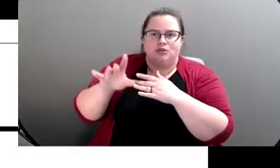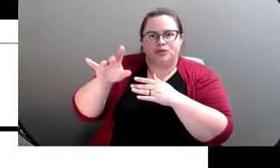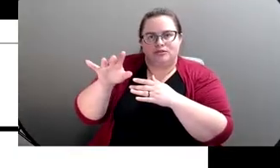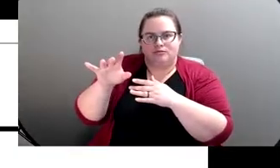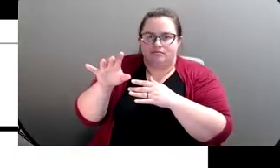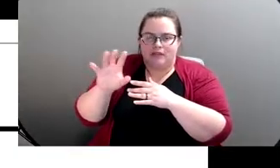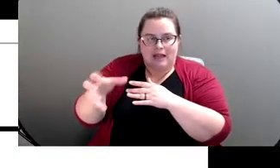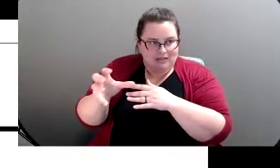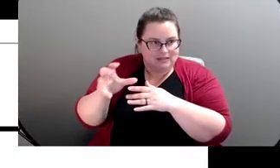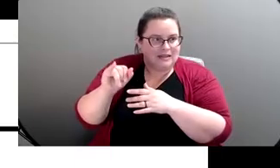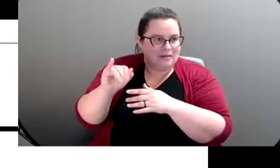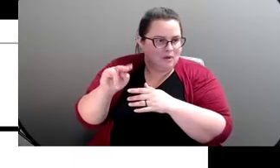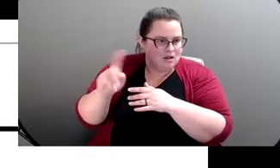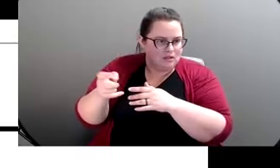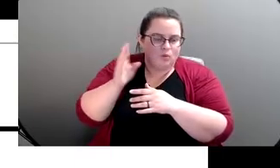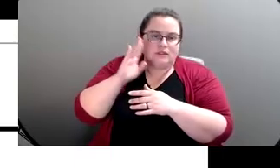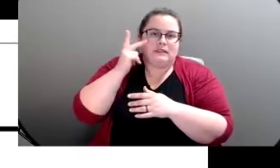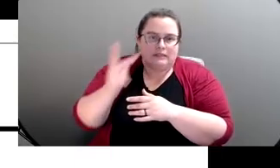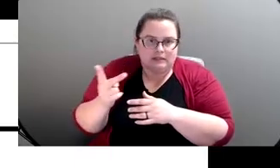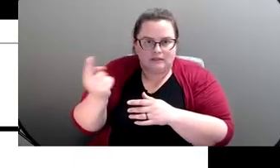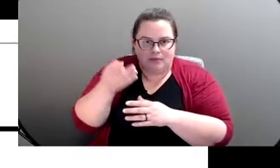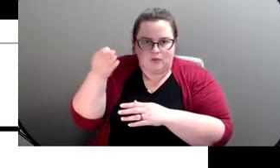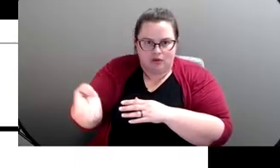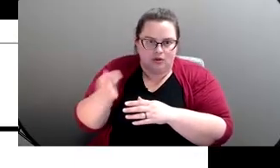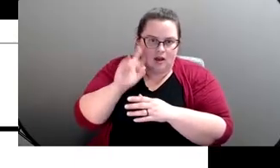that, well, there's something in here I need to check it. And they'll have...